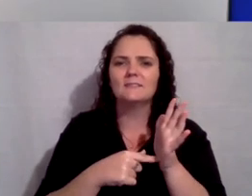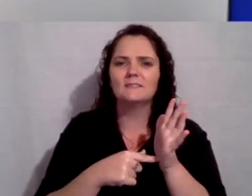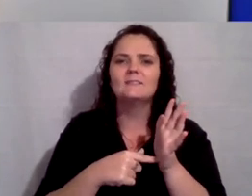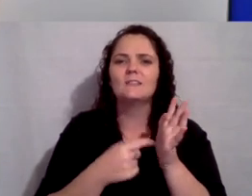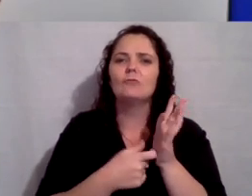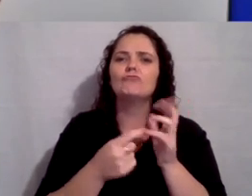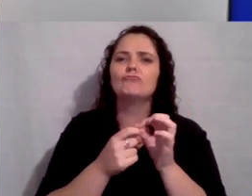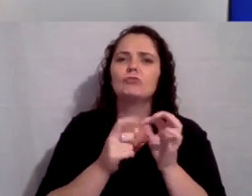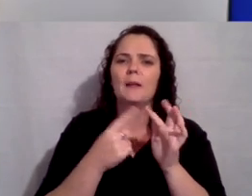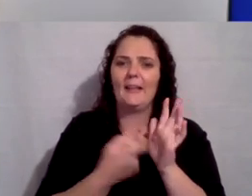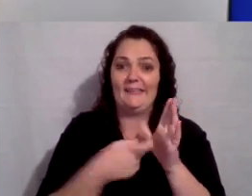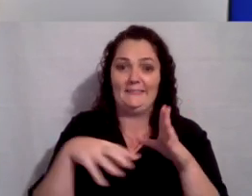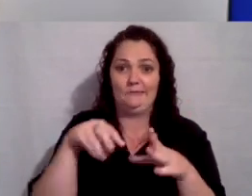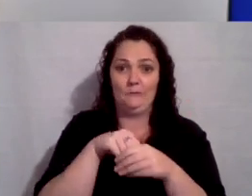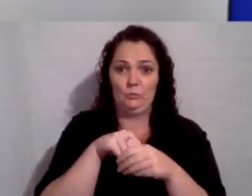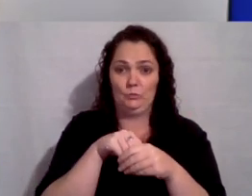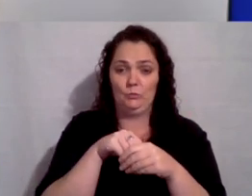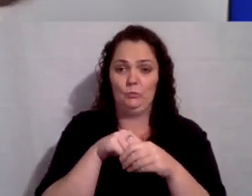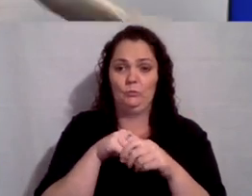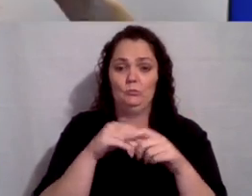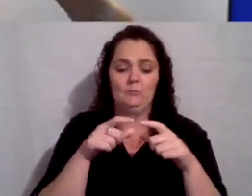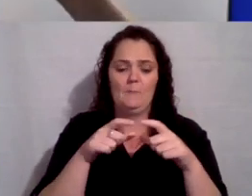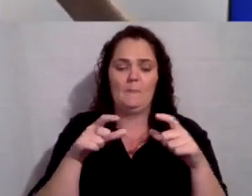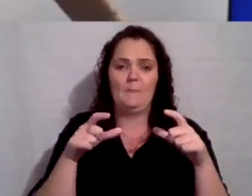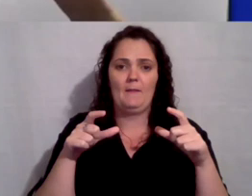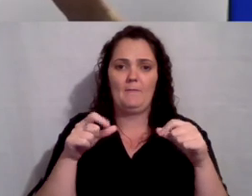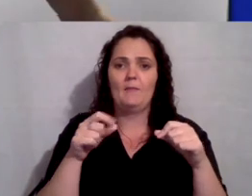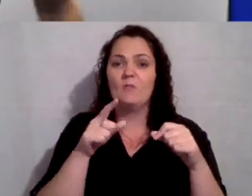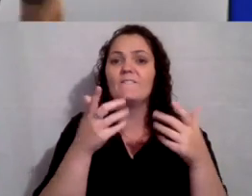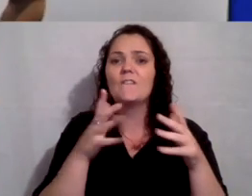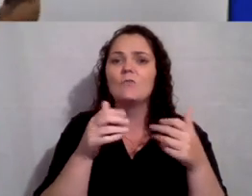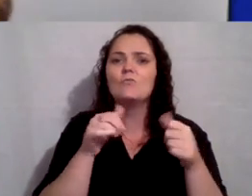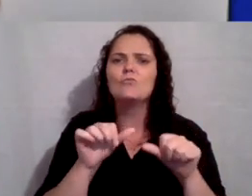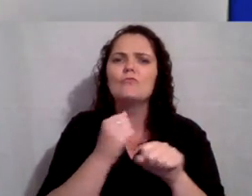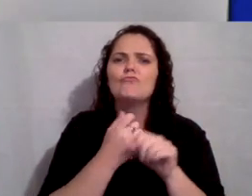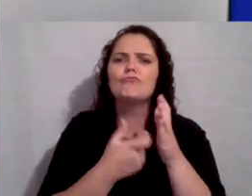powder inside it, and the way that you use these pads, for those of you who work in graphite, they can be